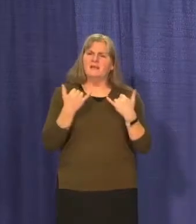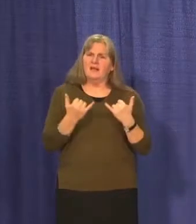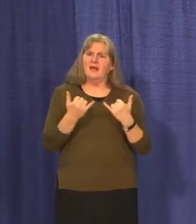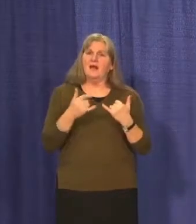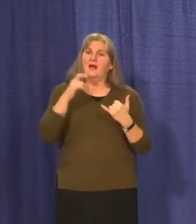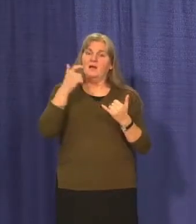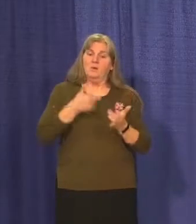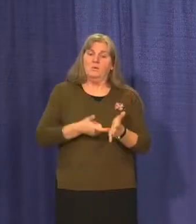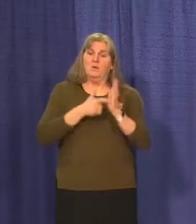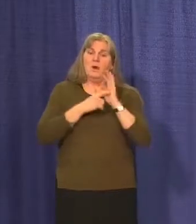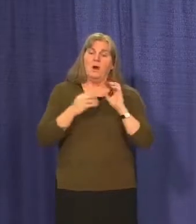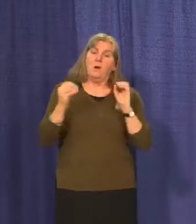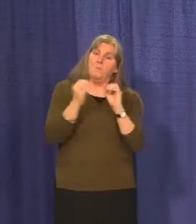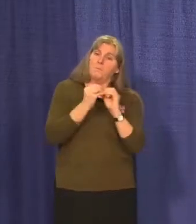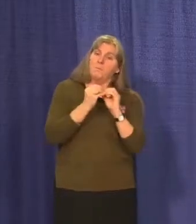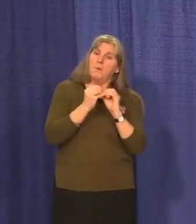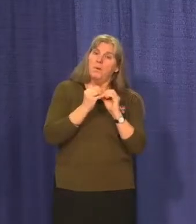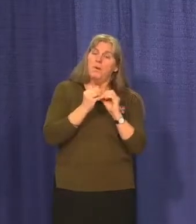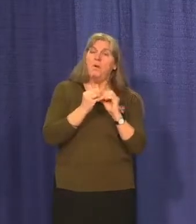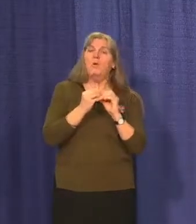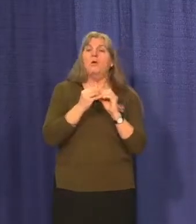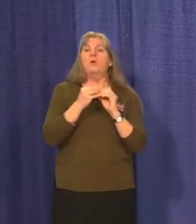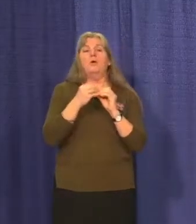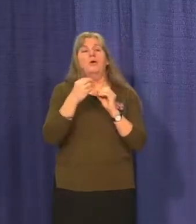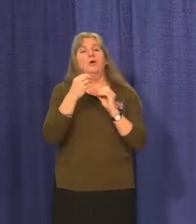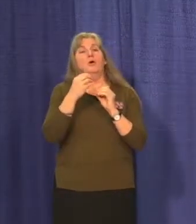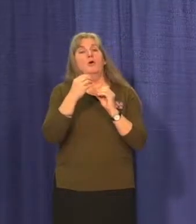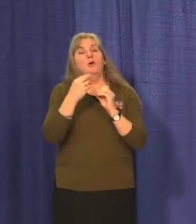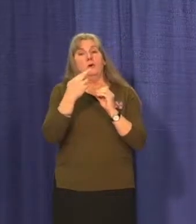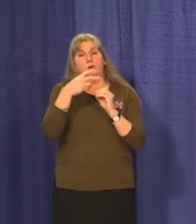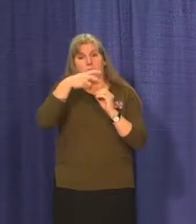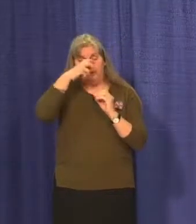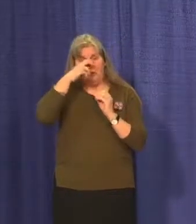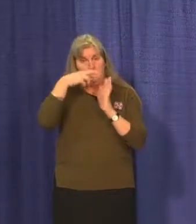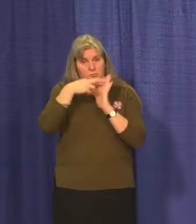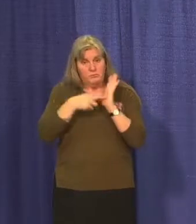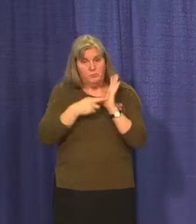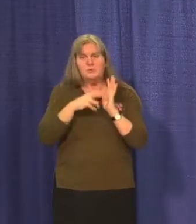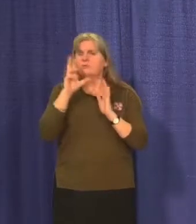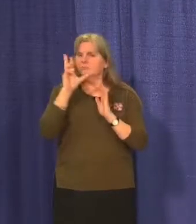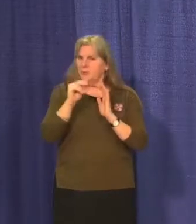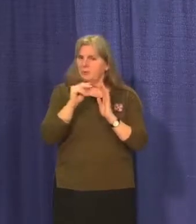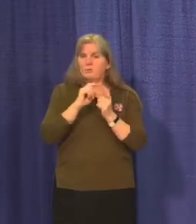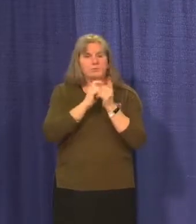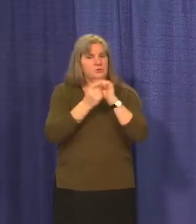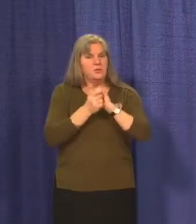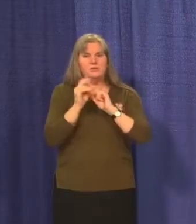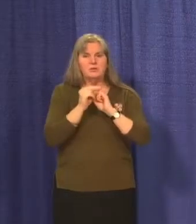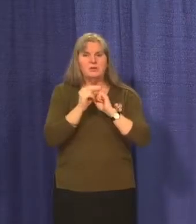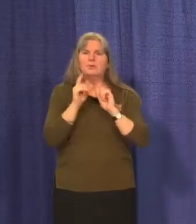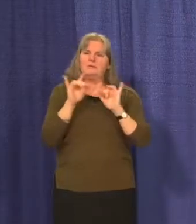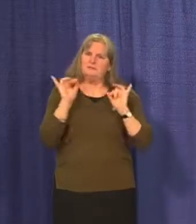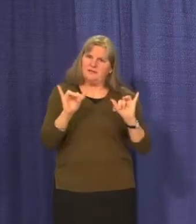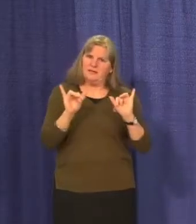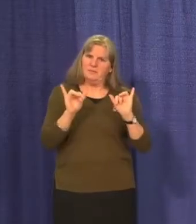to do anymore or any less then we have been doing. We just need to keep doing it